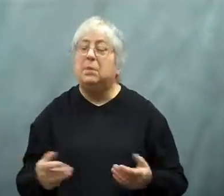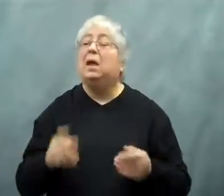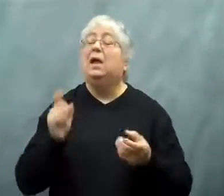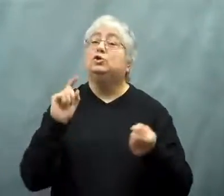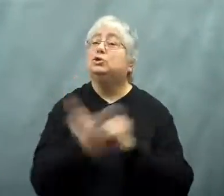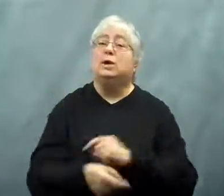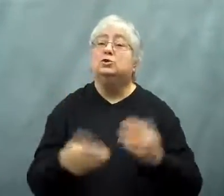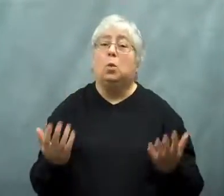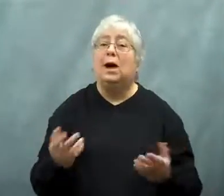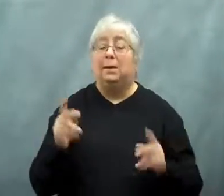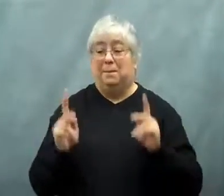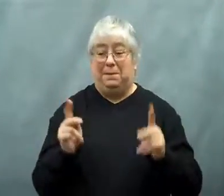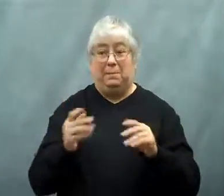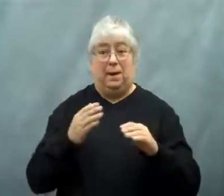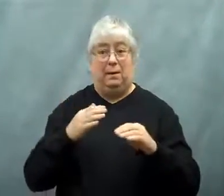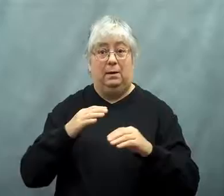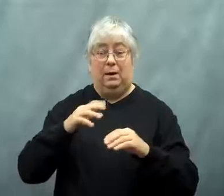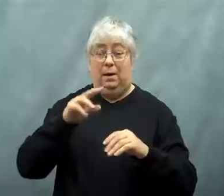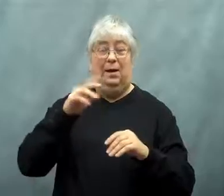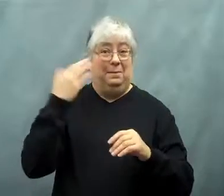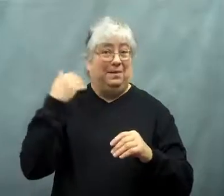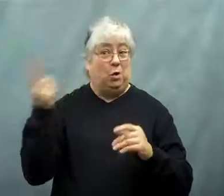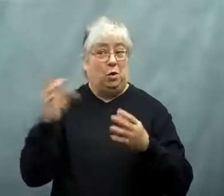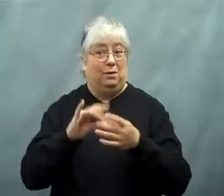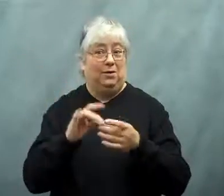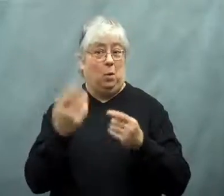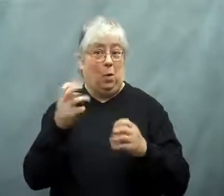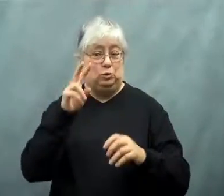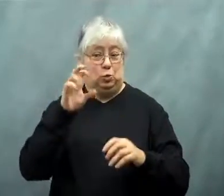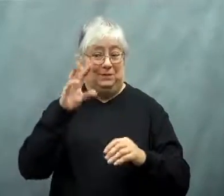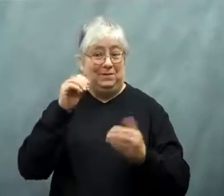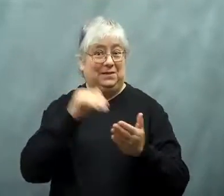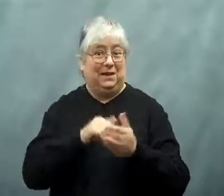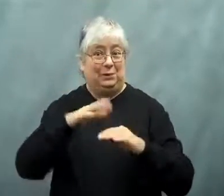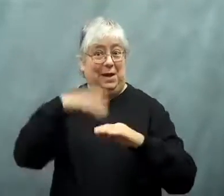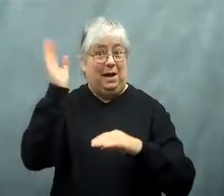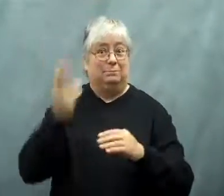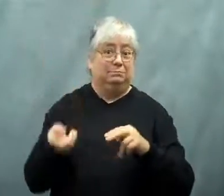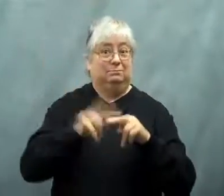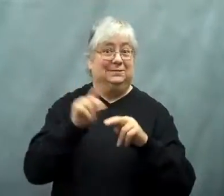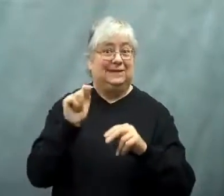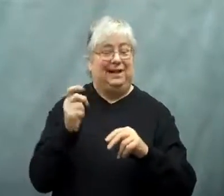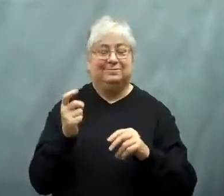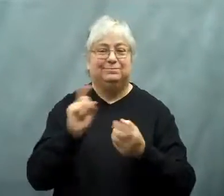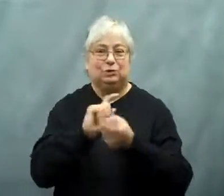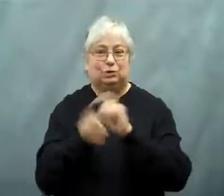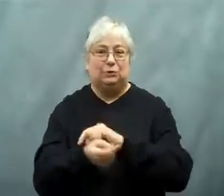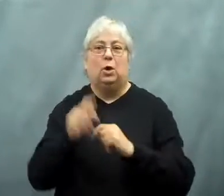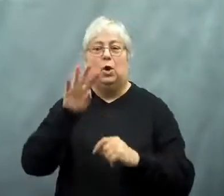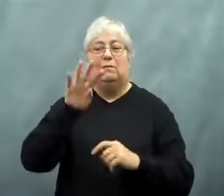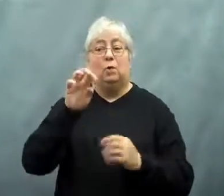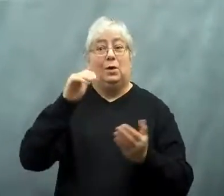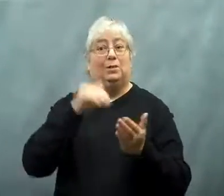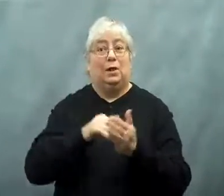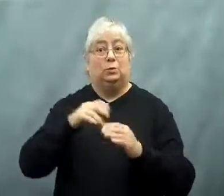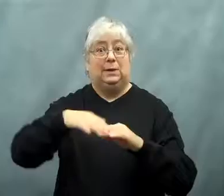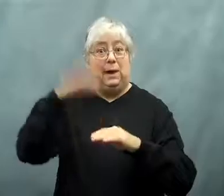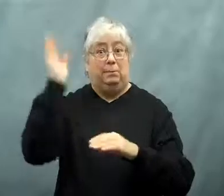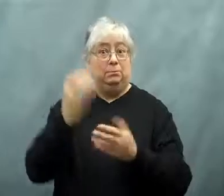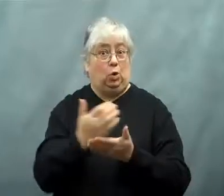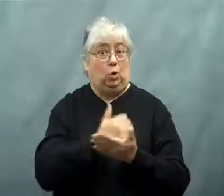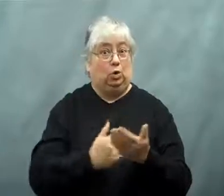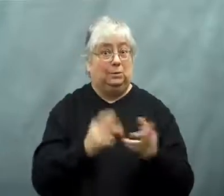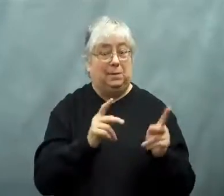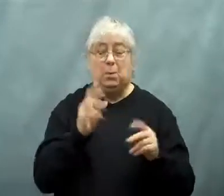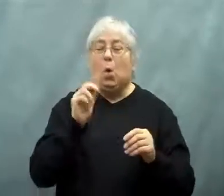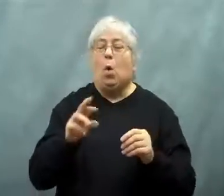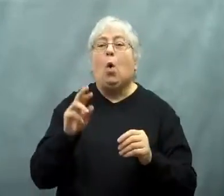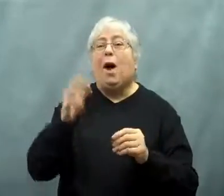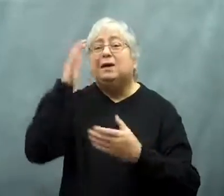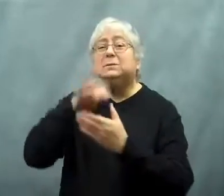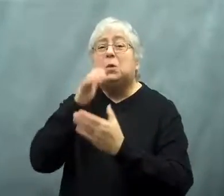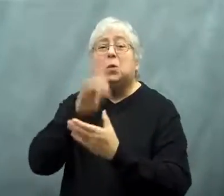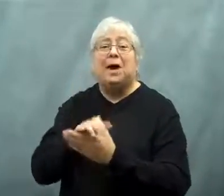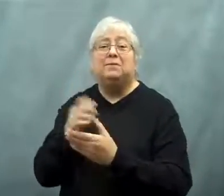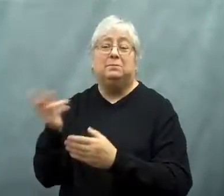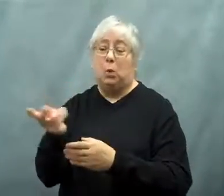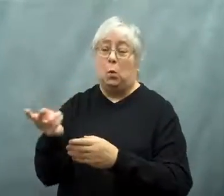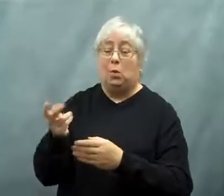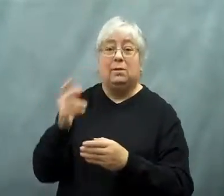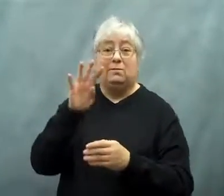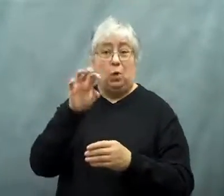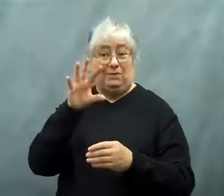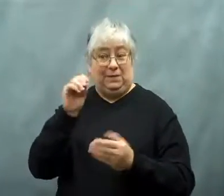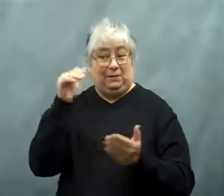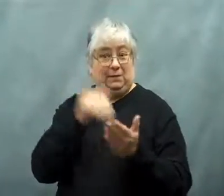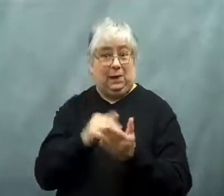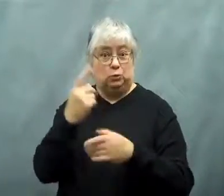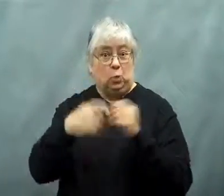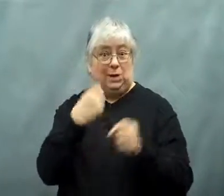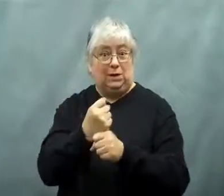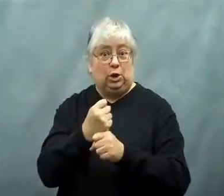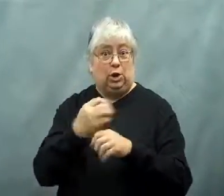Remember how they wanted to raise taxes on people earning over $250,000?